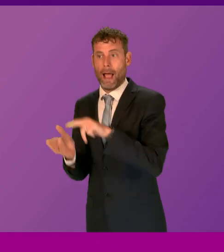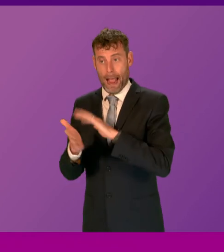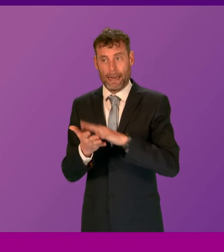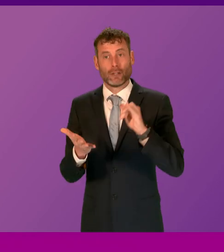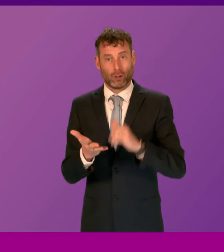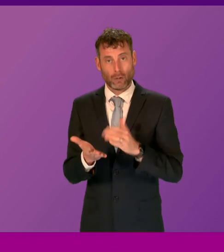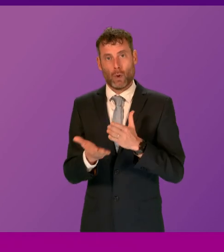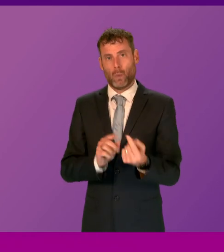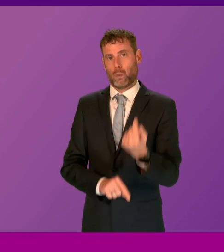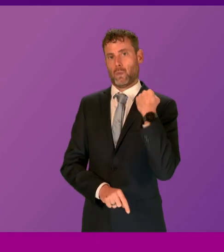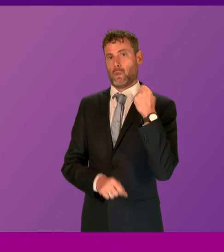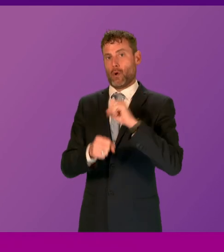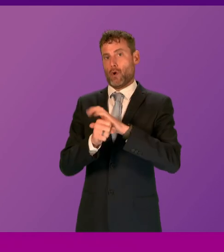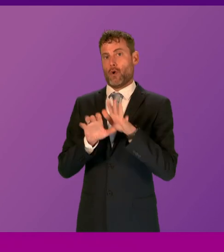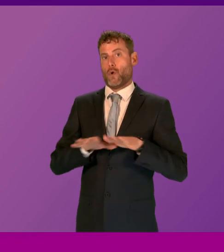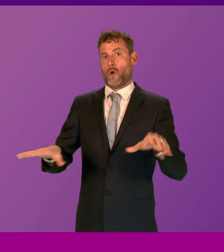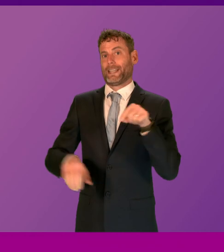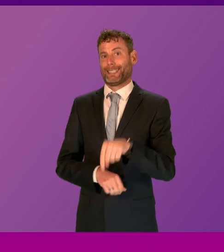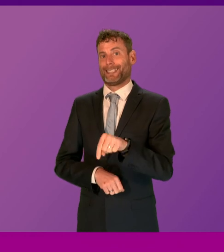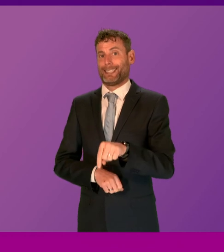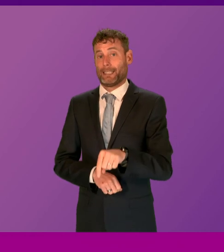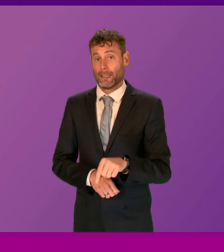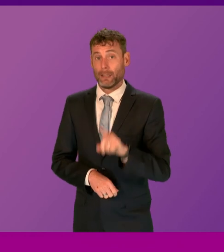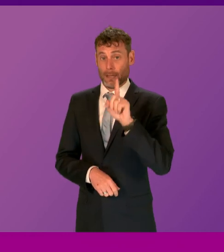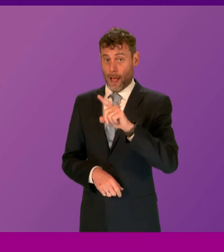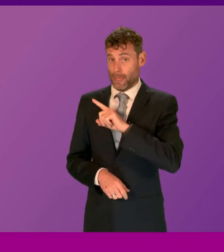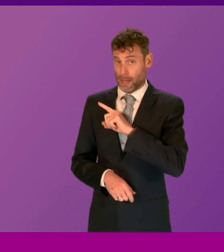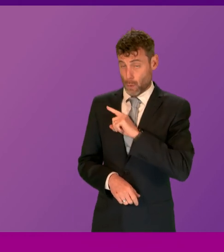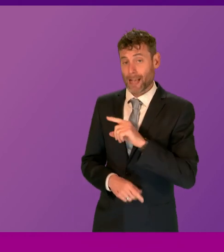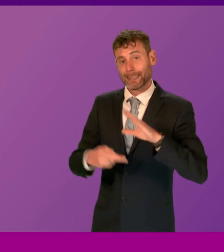service in the country, and that is precisely why the Deputy First Minister ensured that